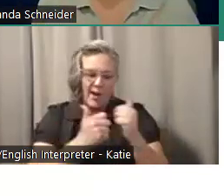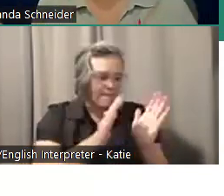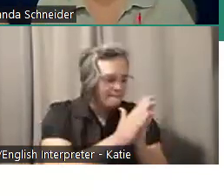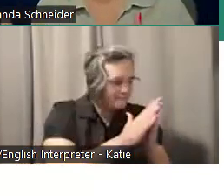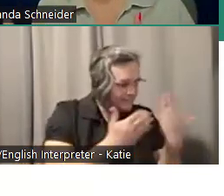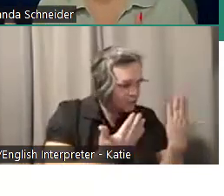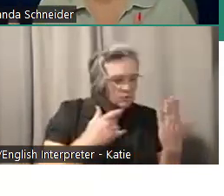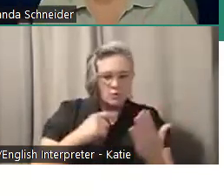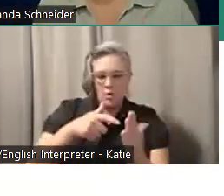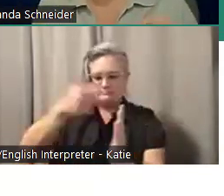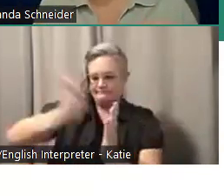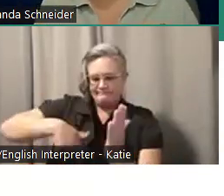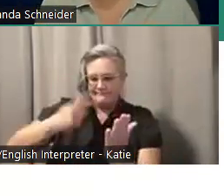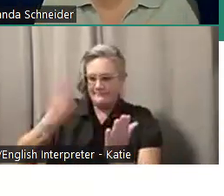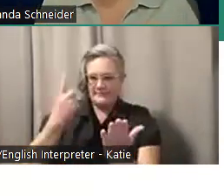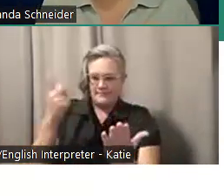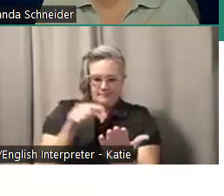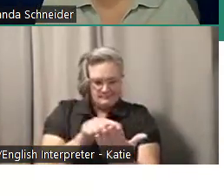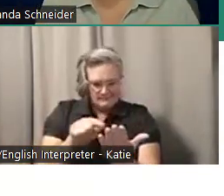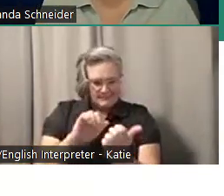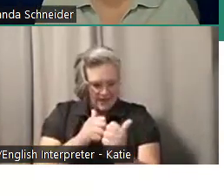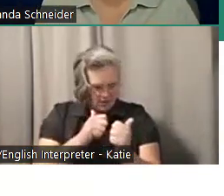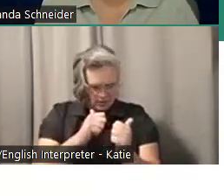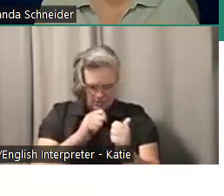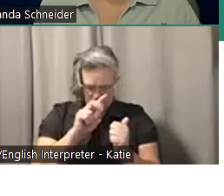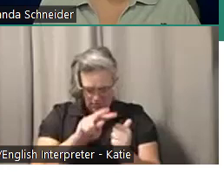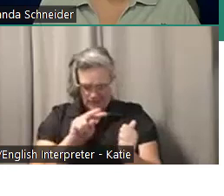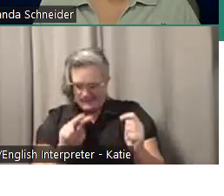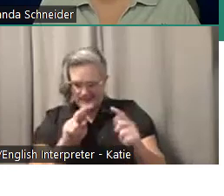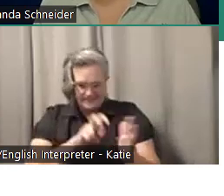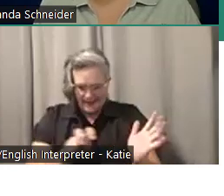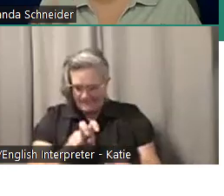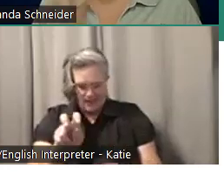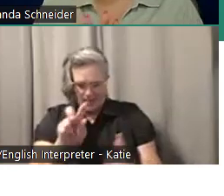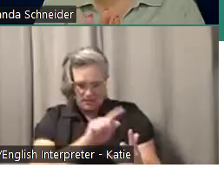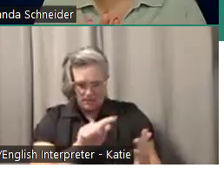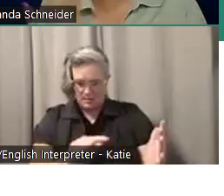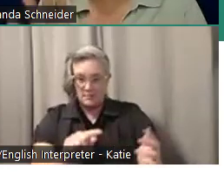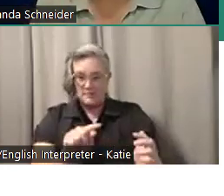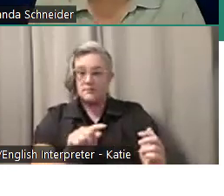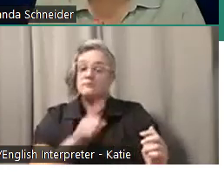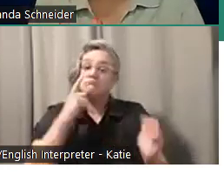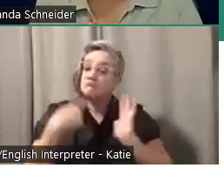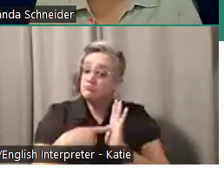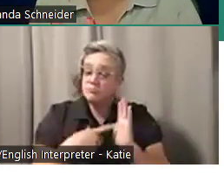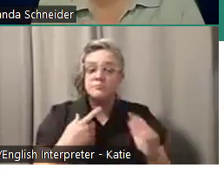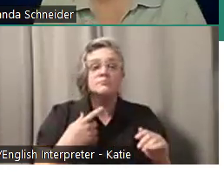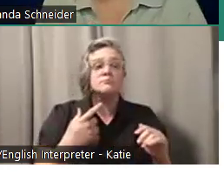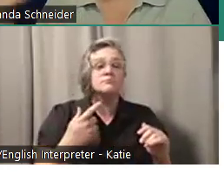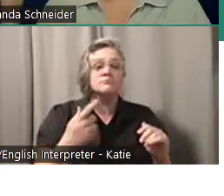Or a text is set up, and knowing how to navigate the pieces. So, for example, knowing that when we look at the cover of a book,